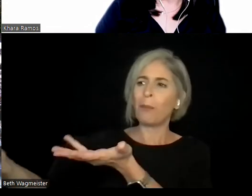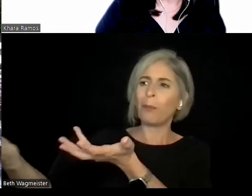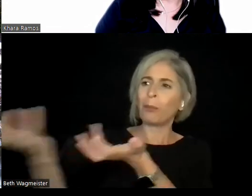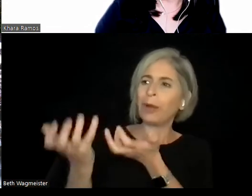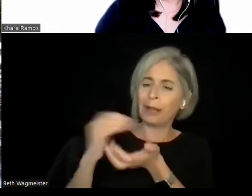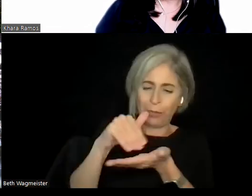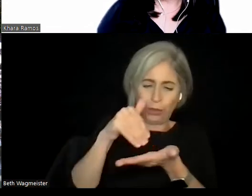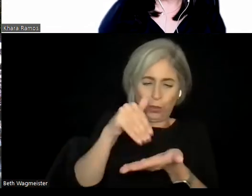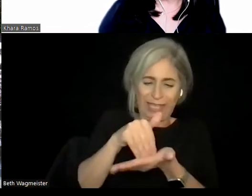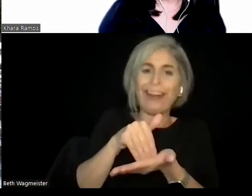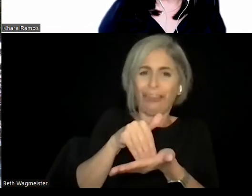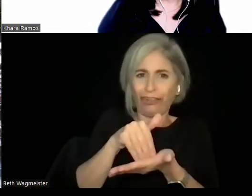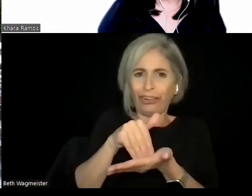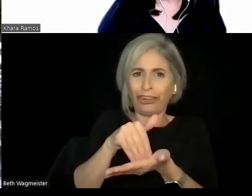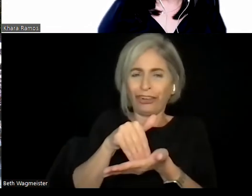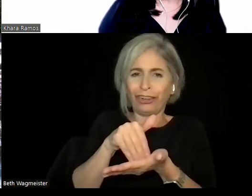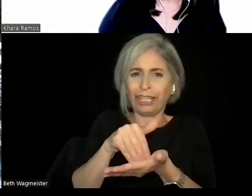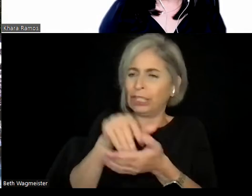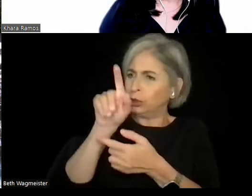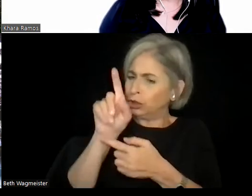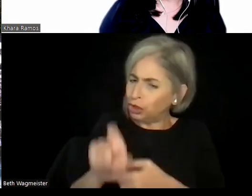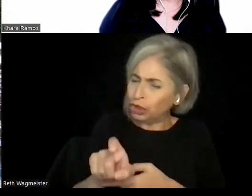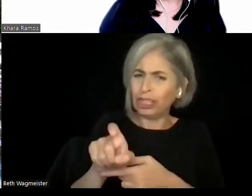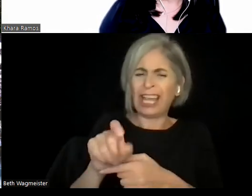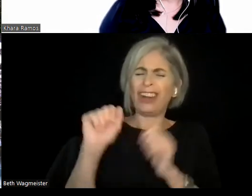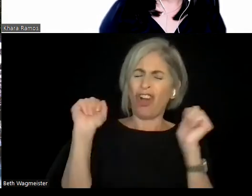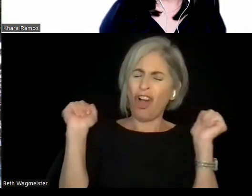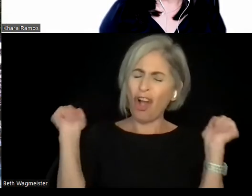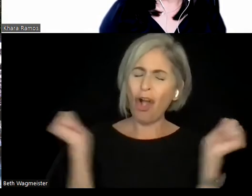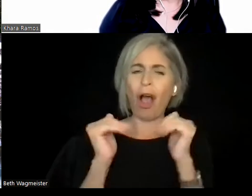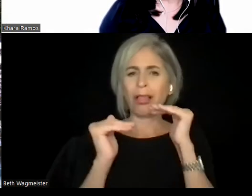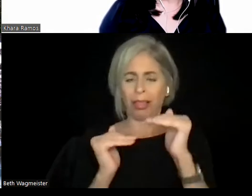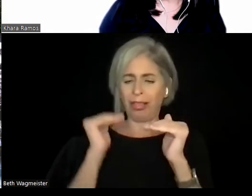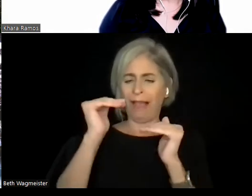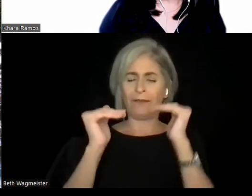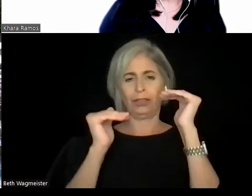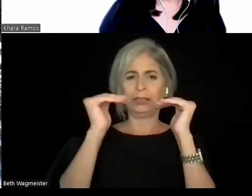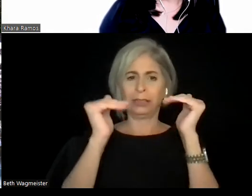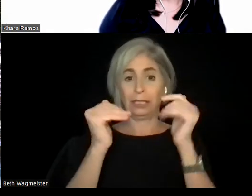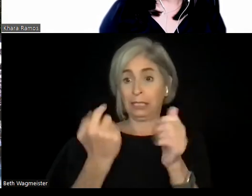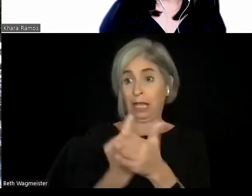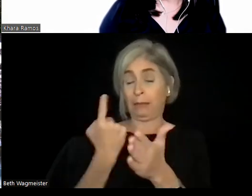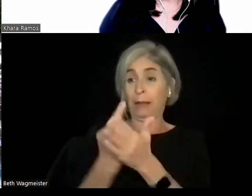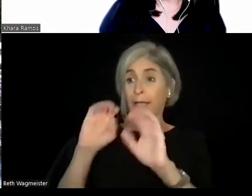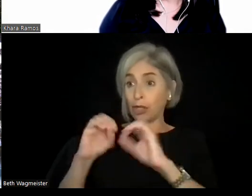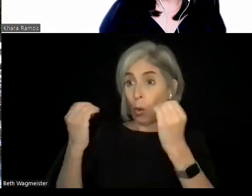target populations of people who are generally left in the margins, how to bring them closer to the center.